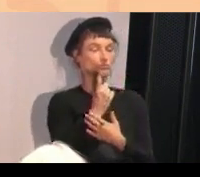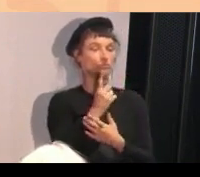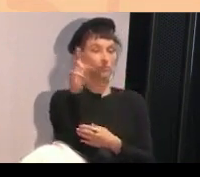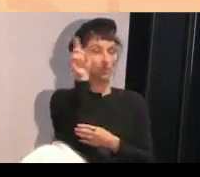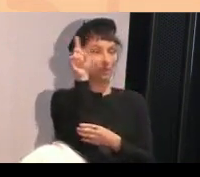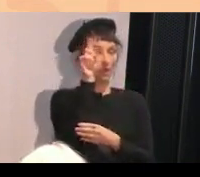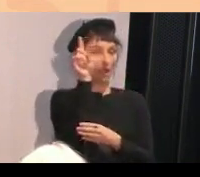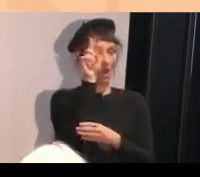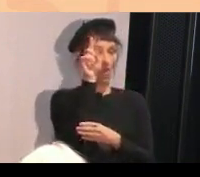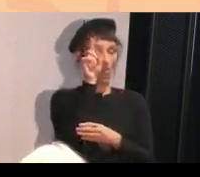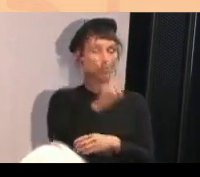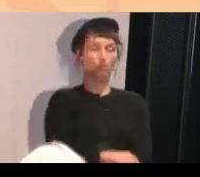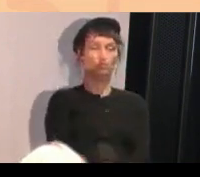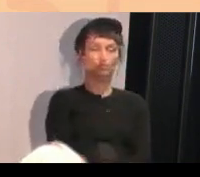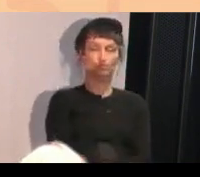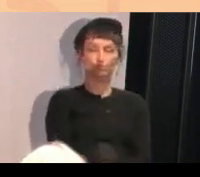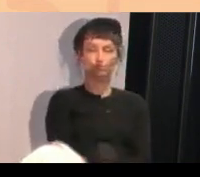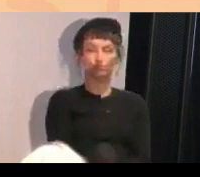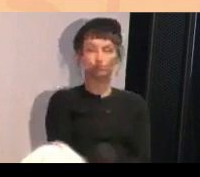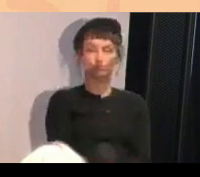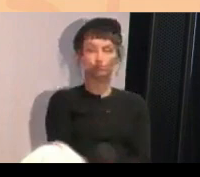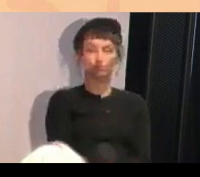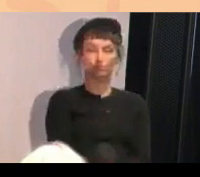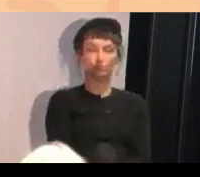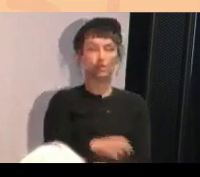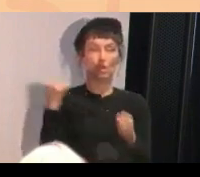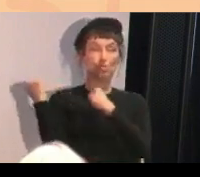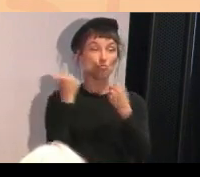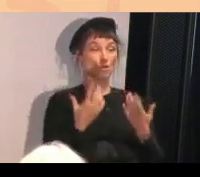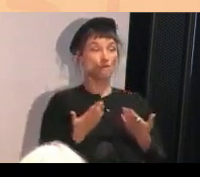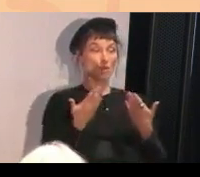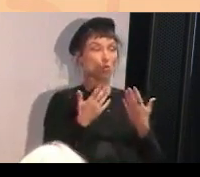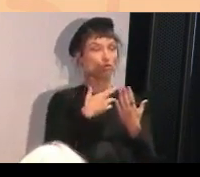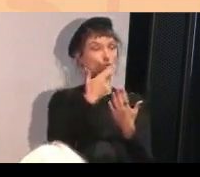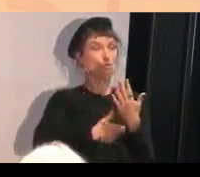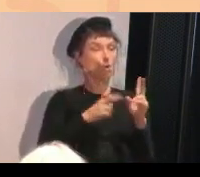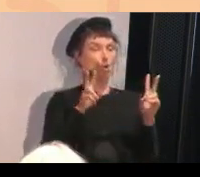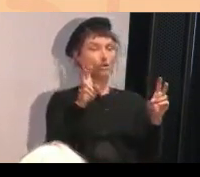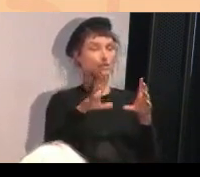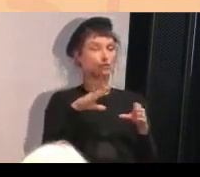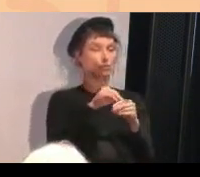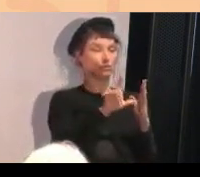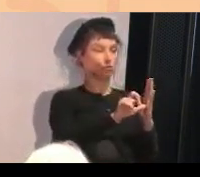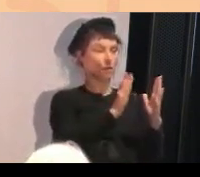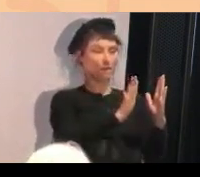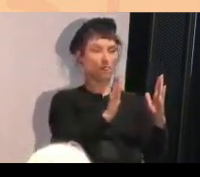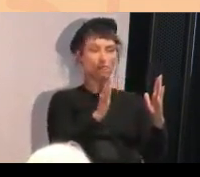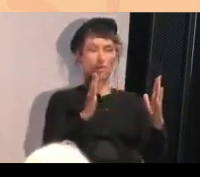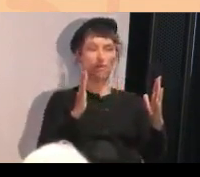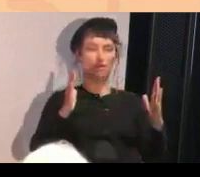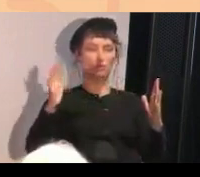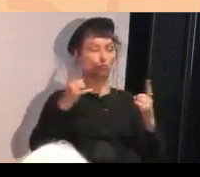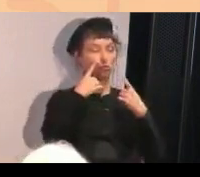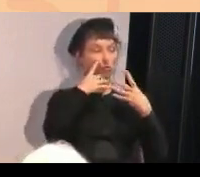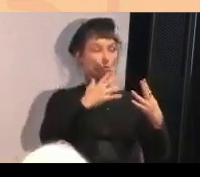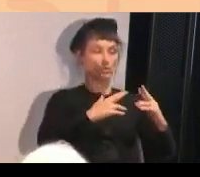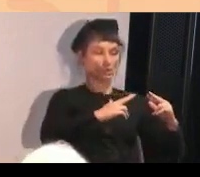in history the Bringing it Forward report includes a timeline that charts these developments from the